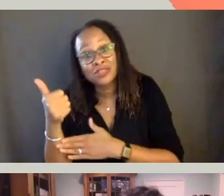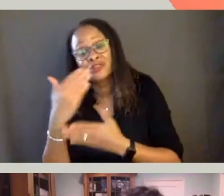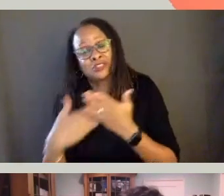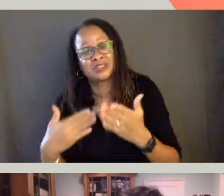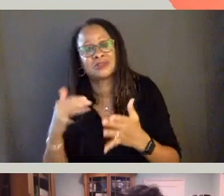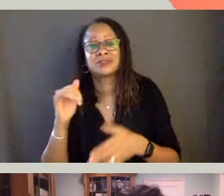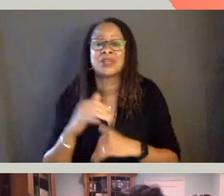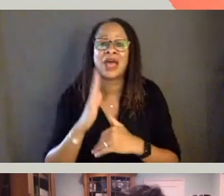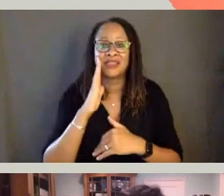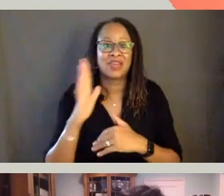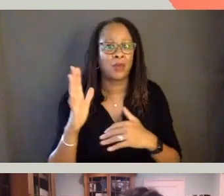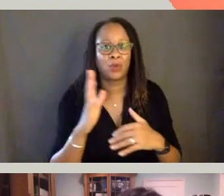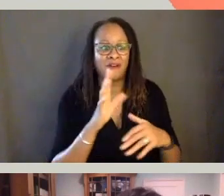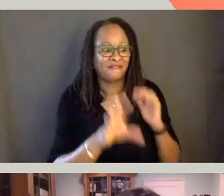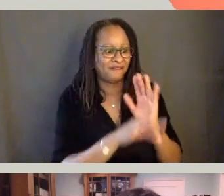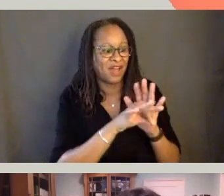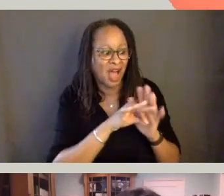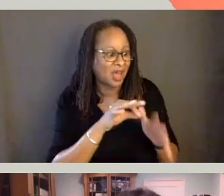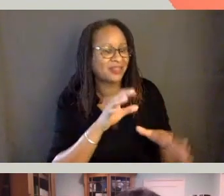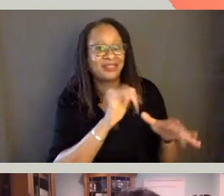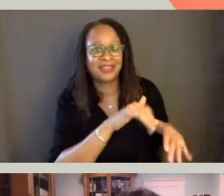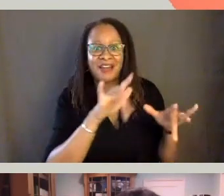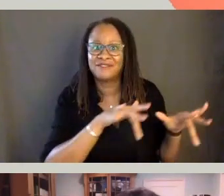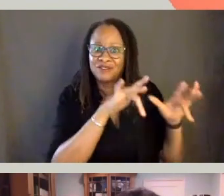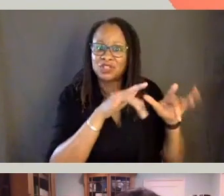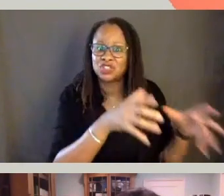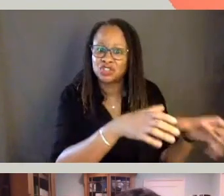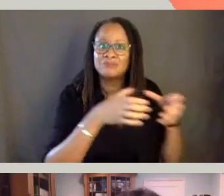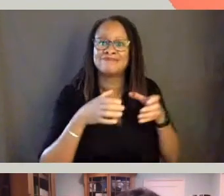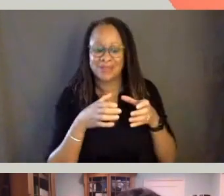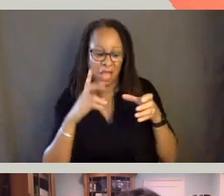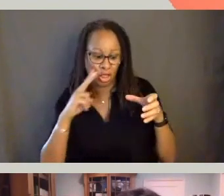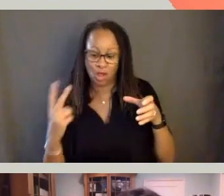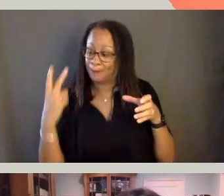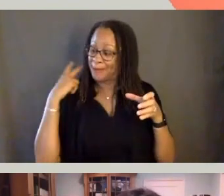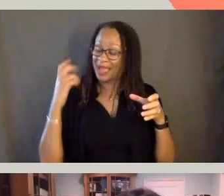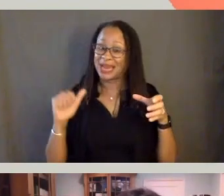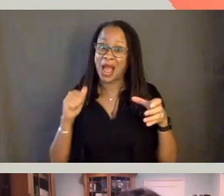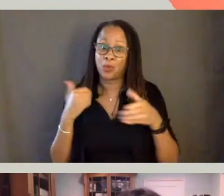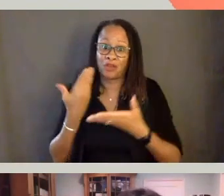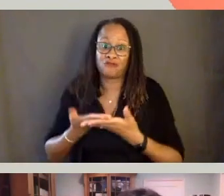we'll be looking back at how we got here. I think that's really critical.